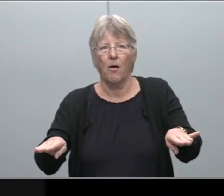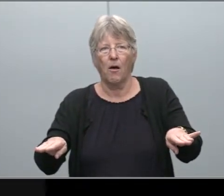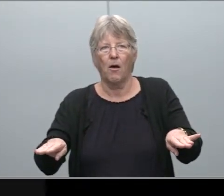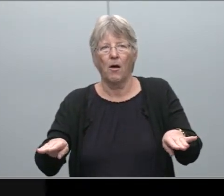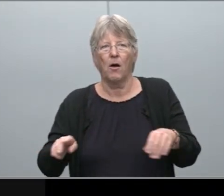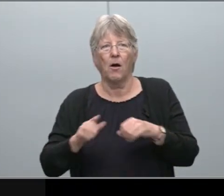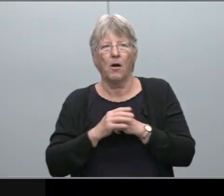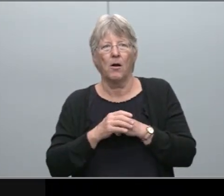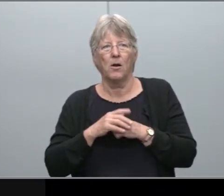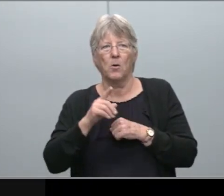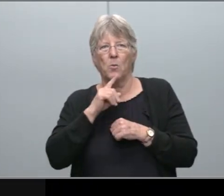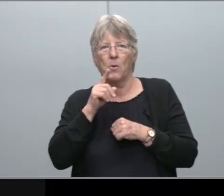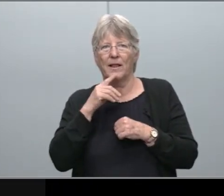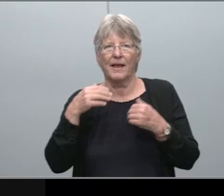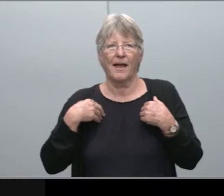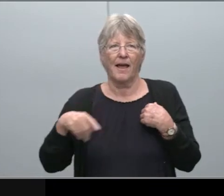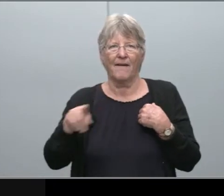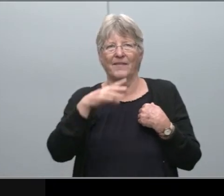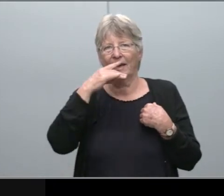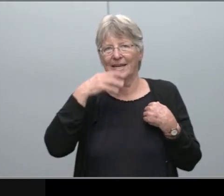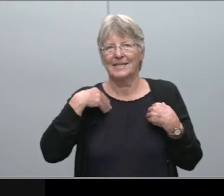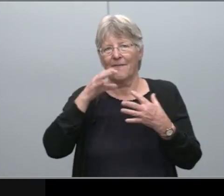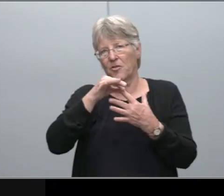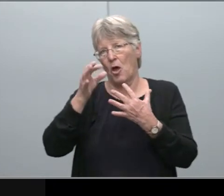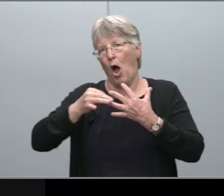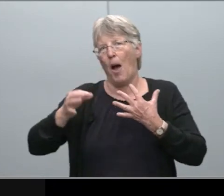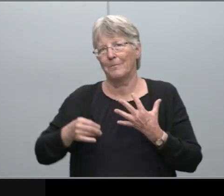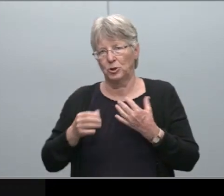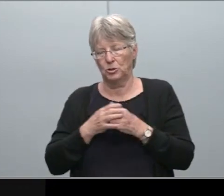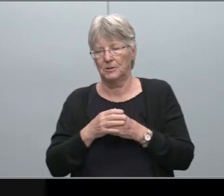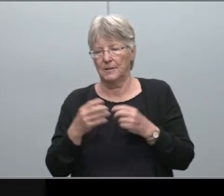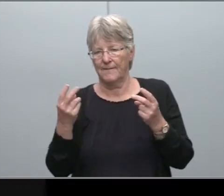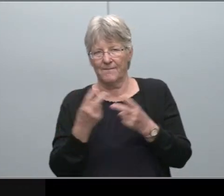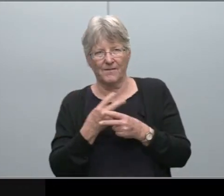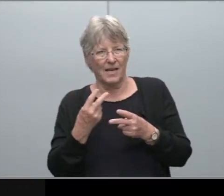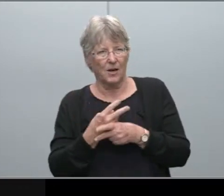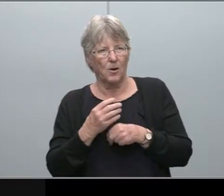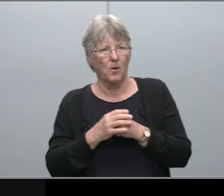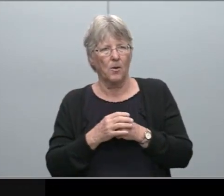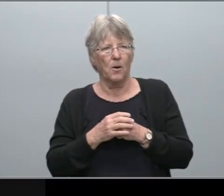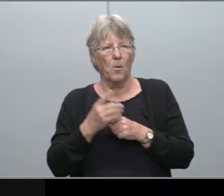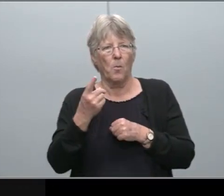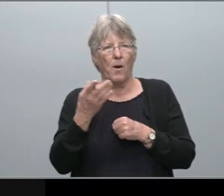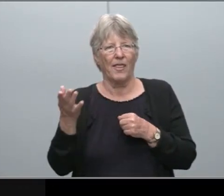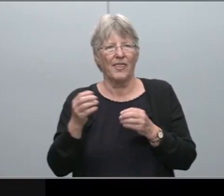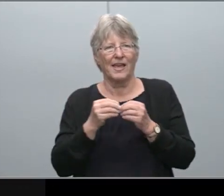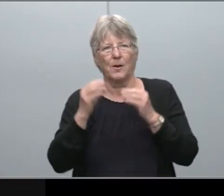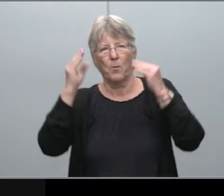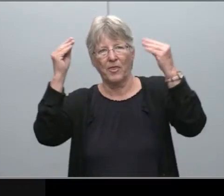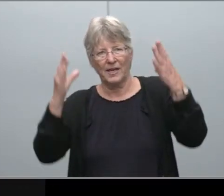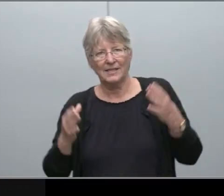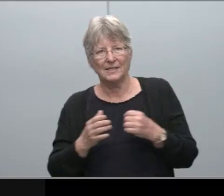as well as other opportunities for you to continue to receive information from the district. But again, I wanna thank everyone on behalf